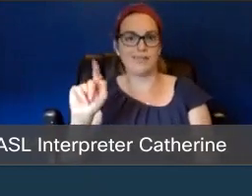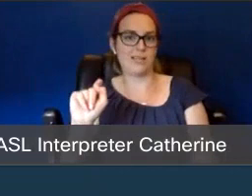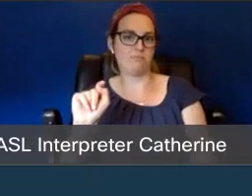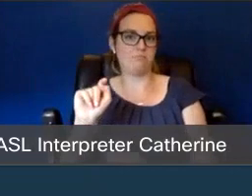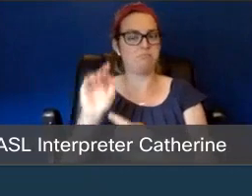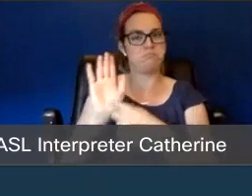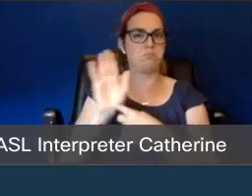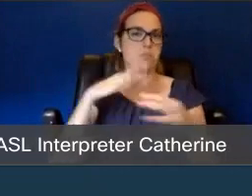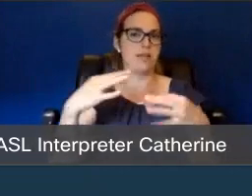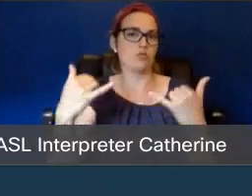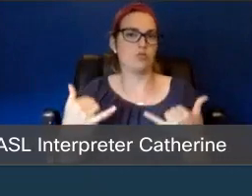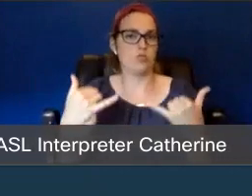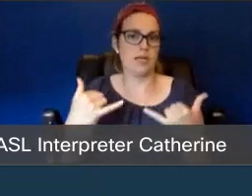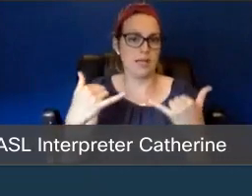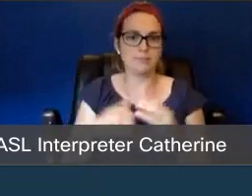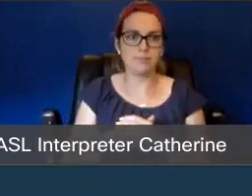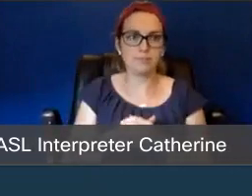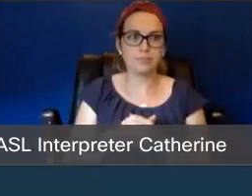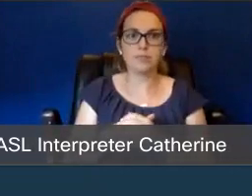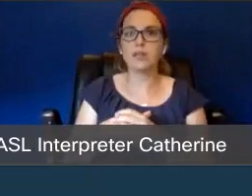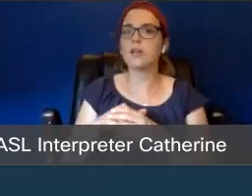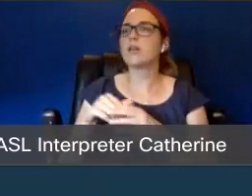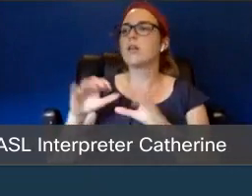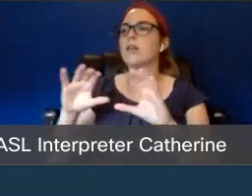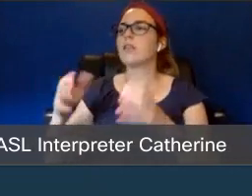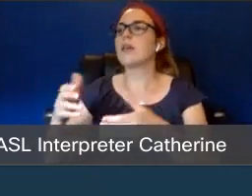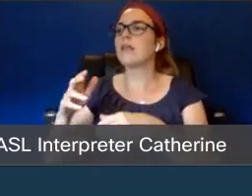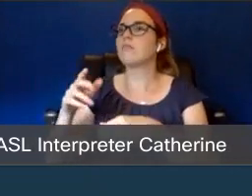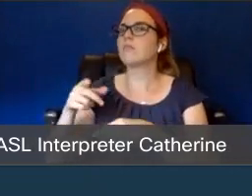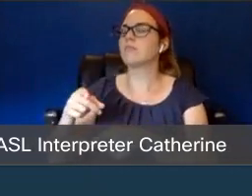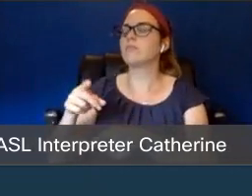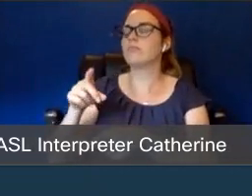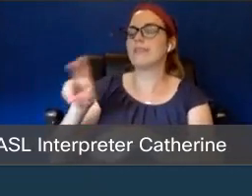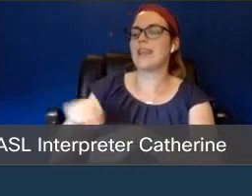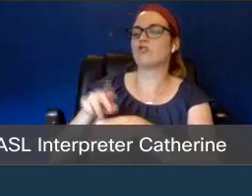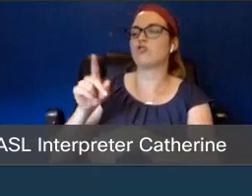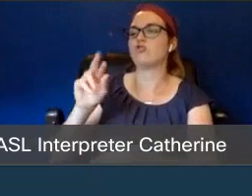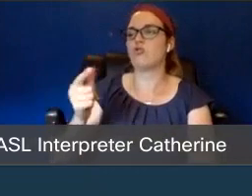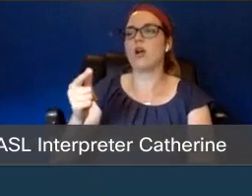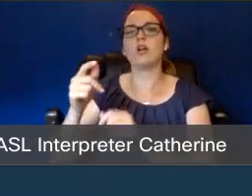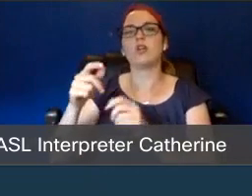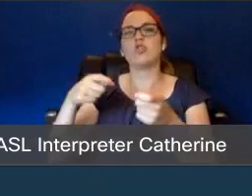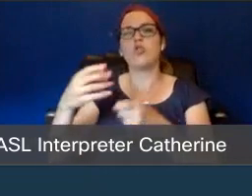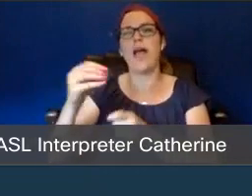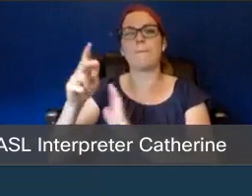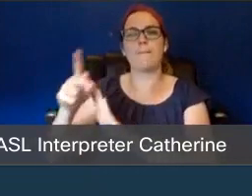of National Drug Control Policy and presents practical tools and resources for treatment court teams